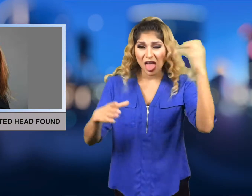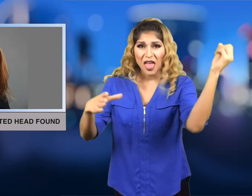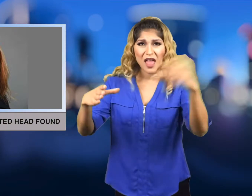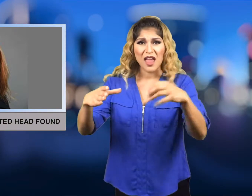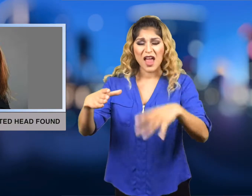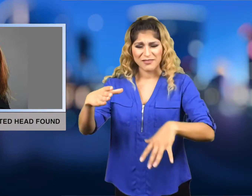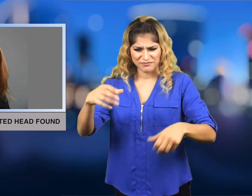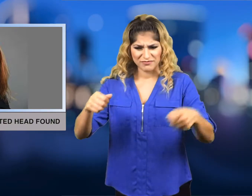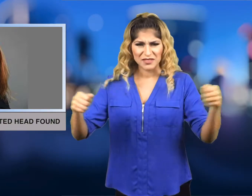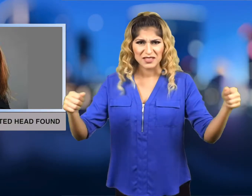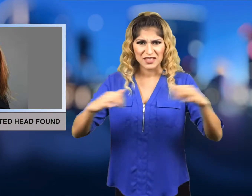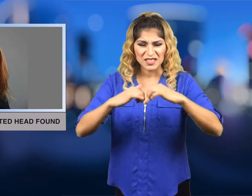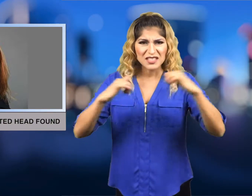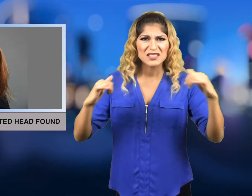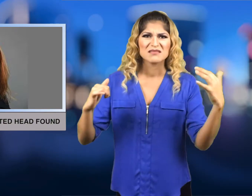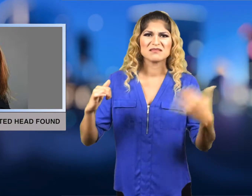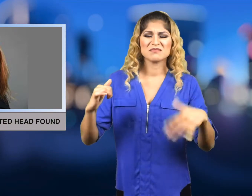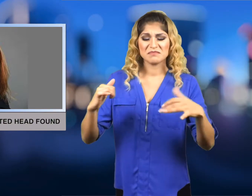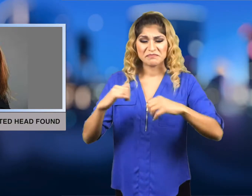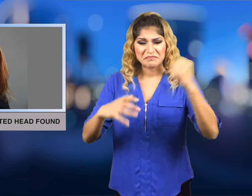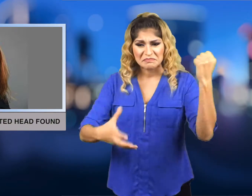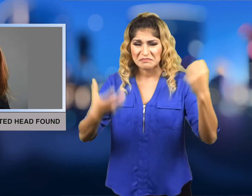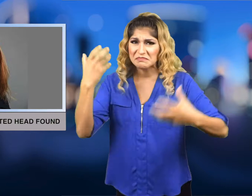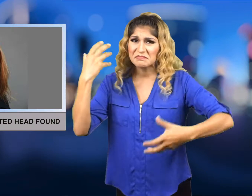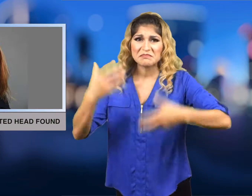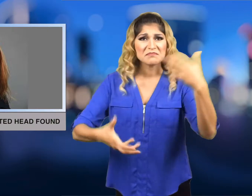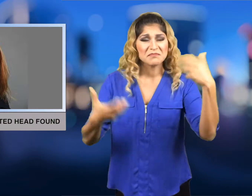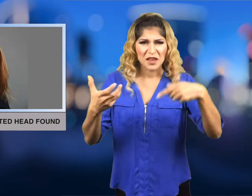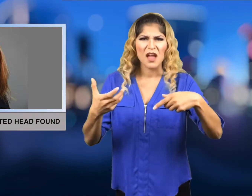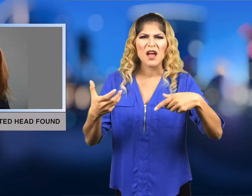They also found a knife in the bag.